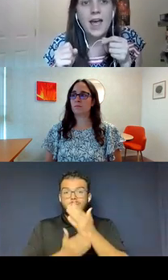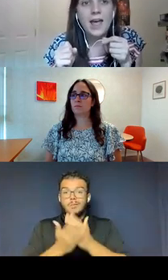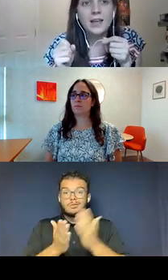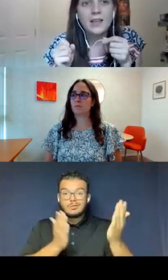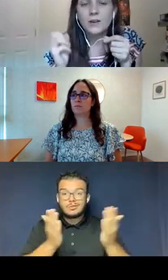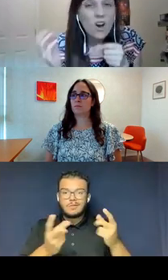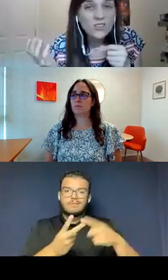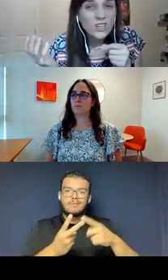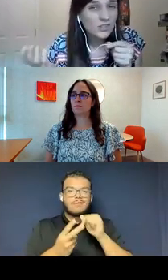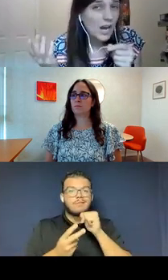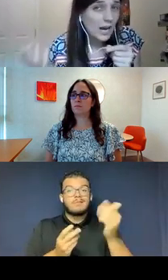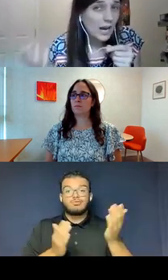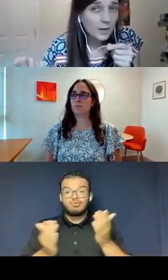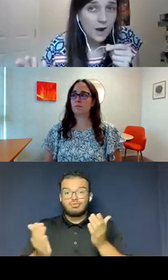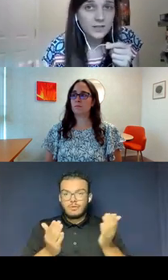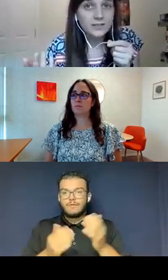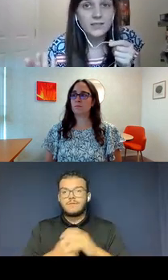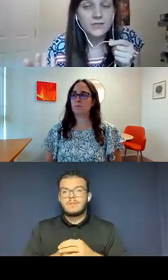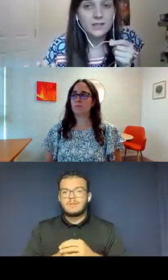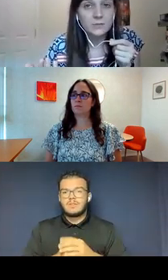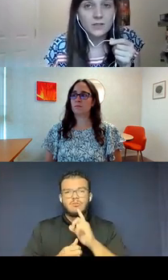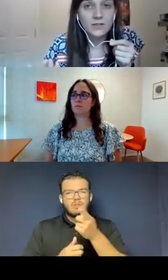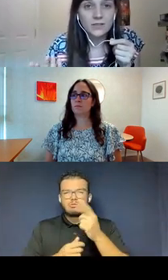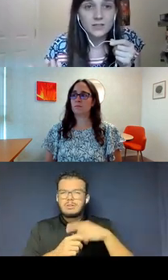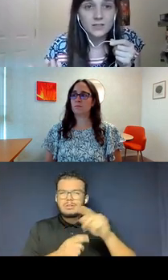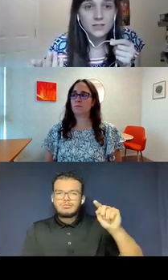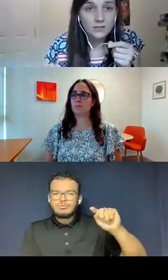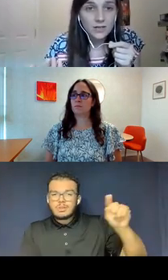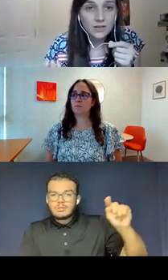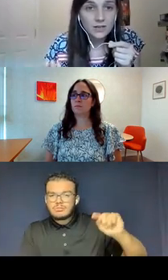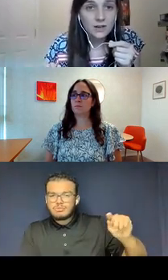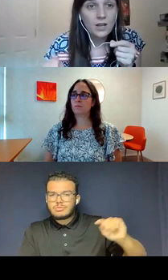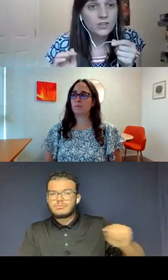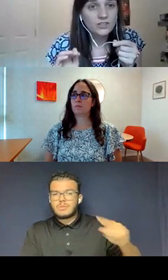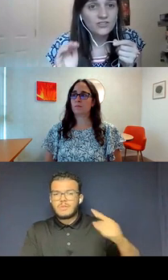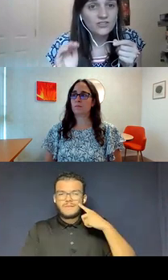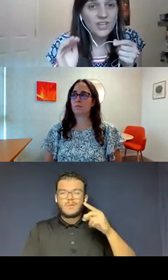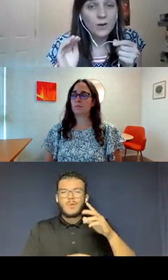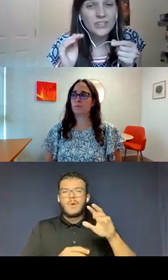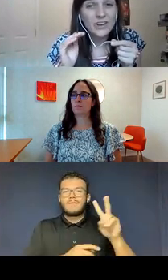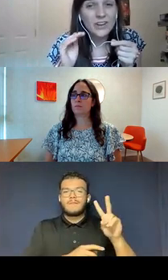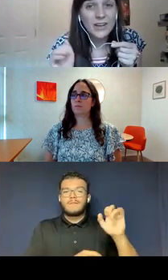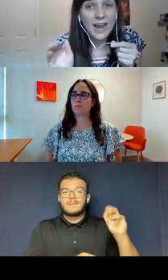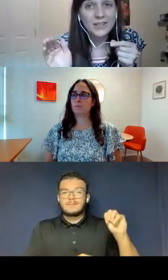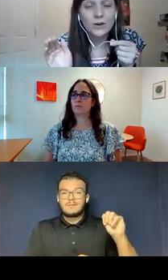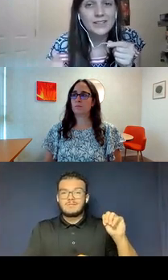And they're all just checkboxes in the victim services section. You'll just check whichever category